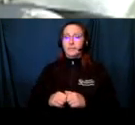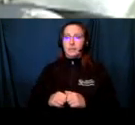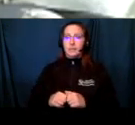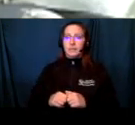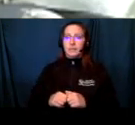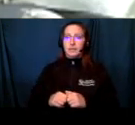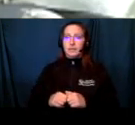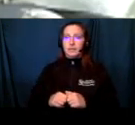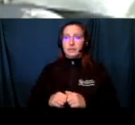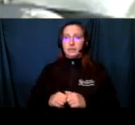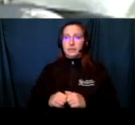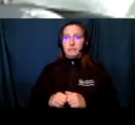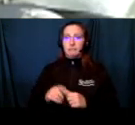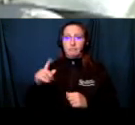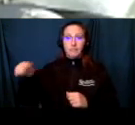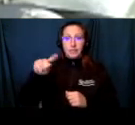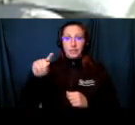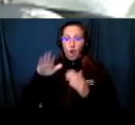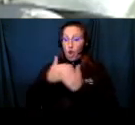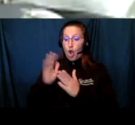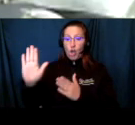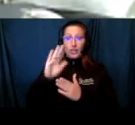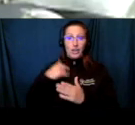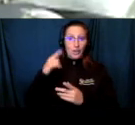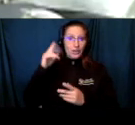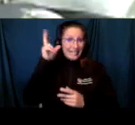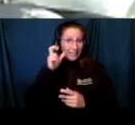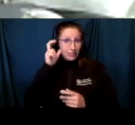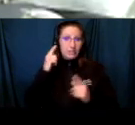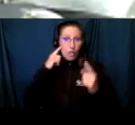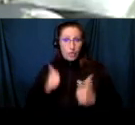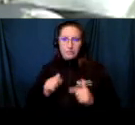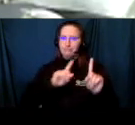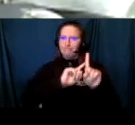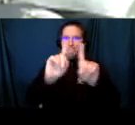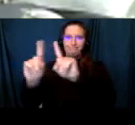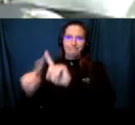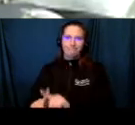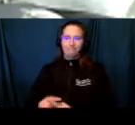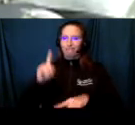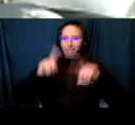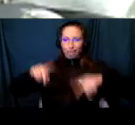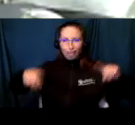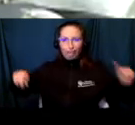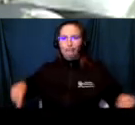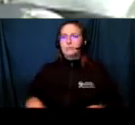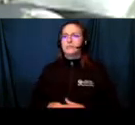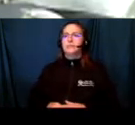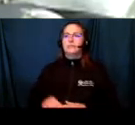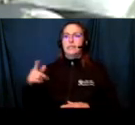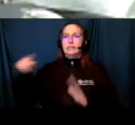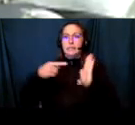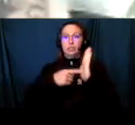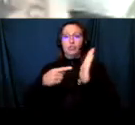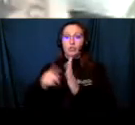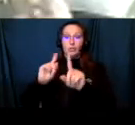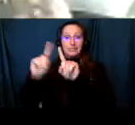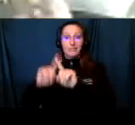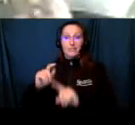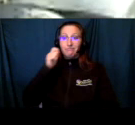kinds of hearing statuses and who represent different race and ethnicities, who